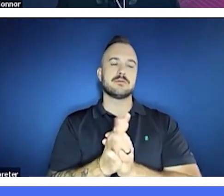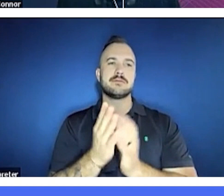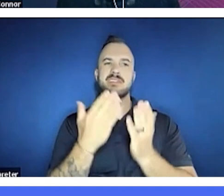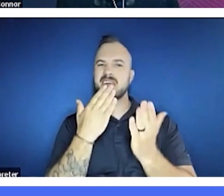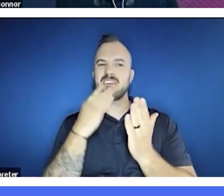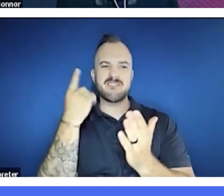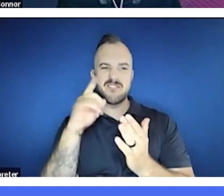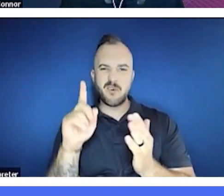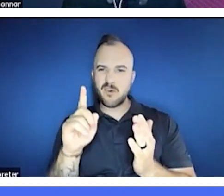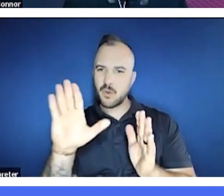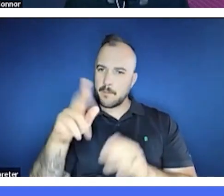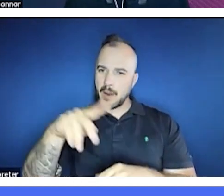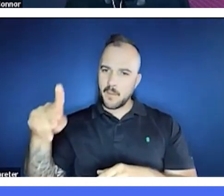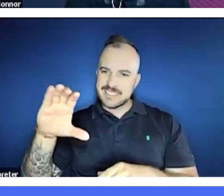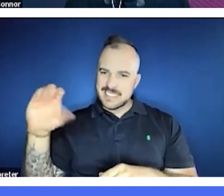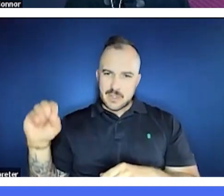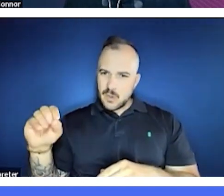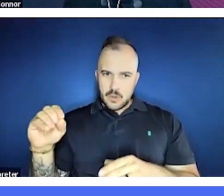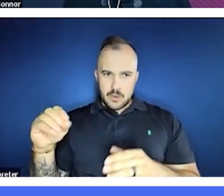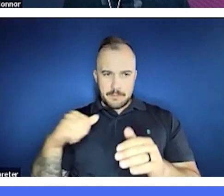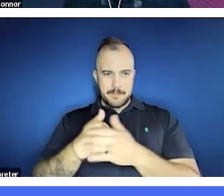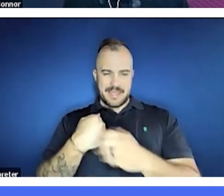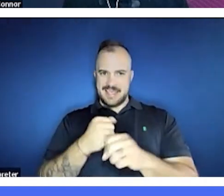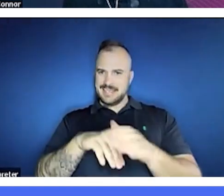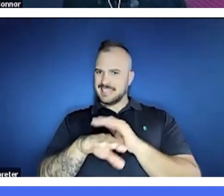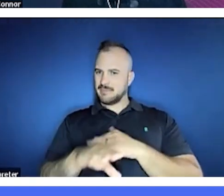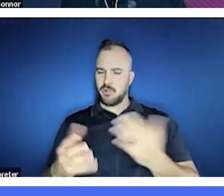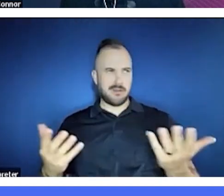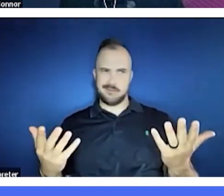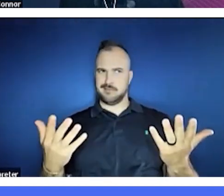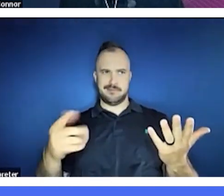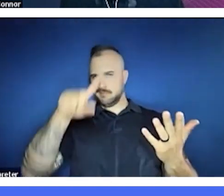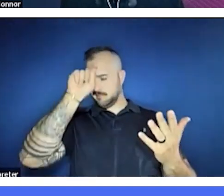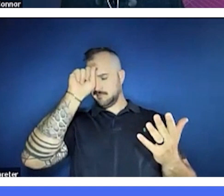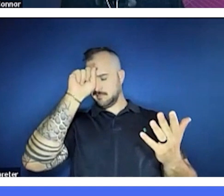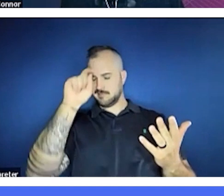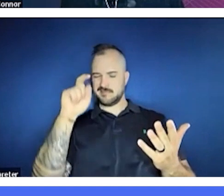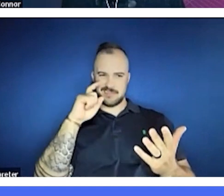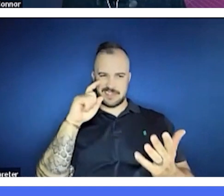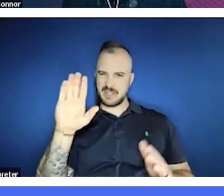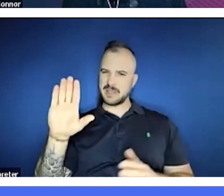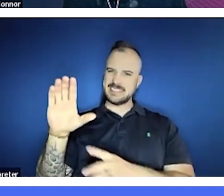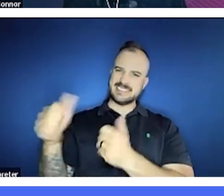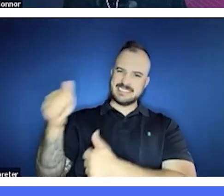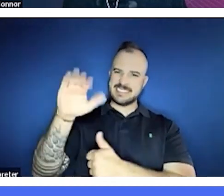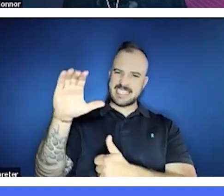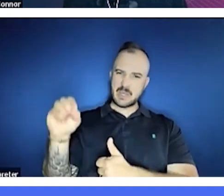Less helpful than dear, CEO, I noticed in your last PowerPoint that you did a really nice job adding this alternative text.